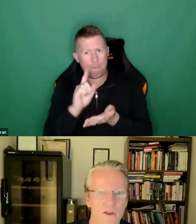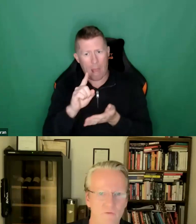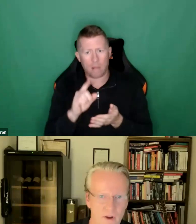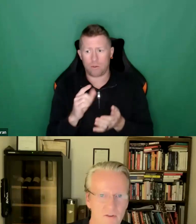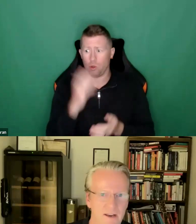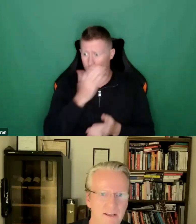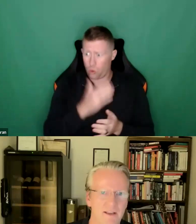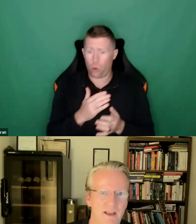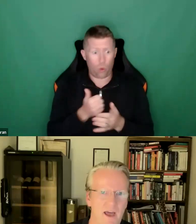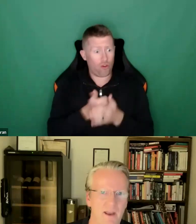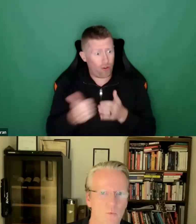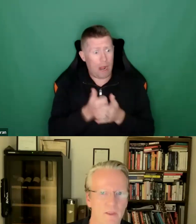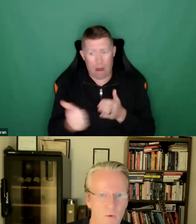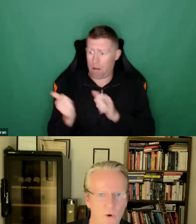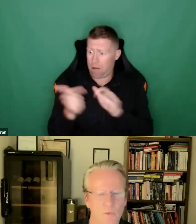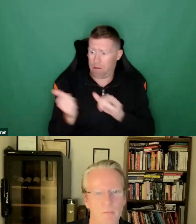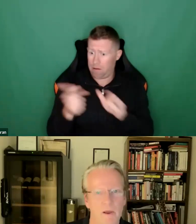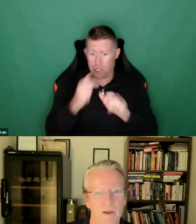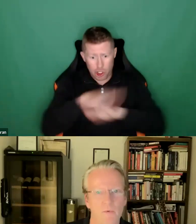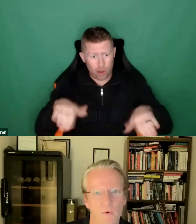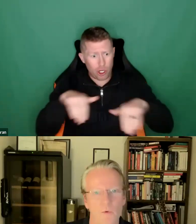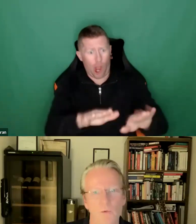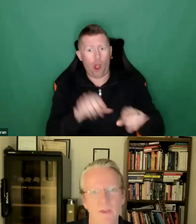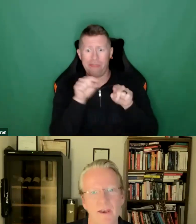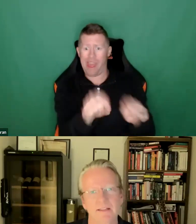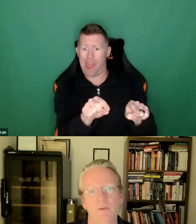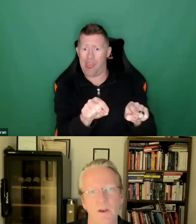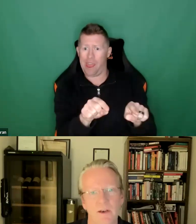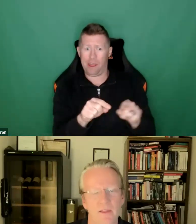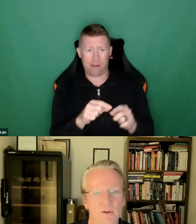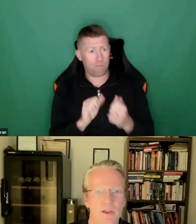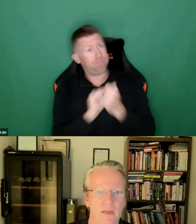community that does that. We all think that, just like Sharon was saying that the schools